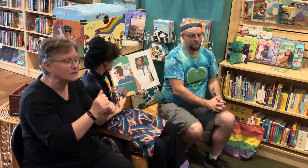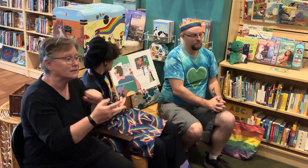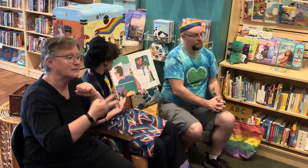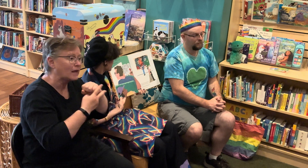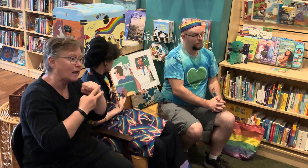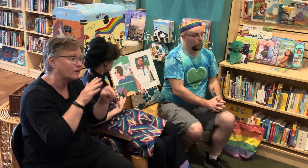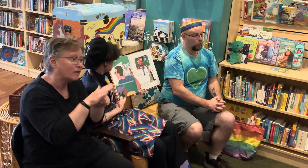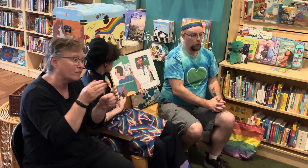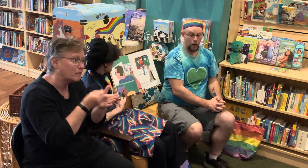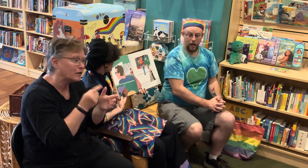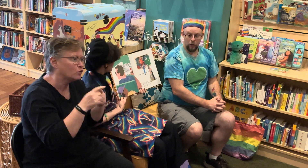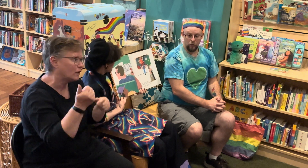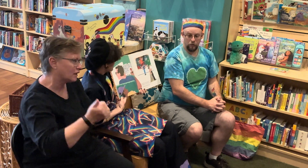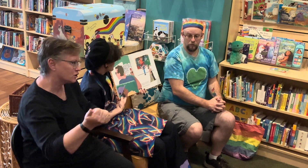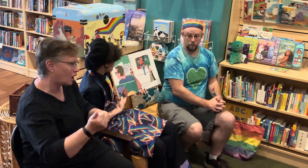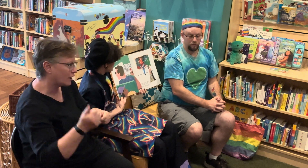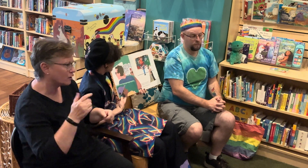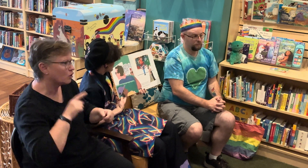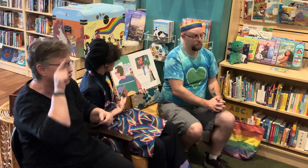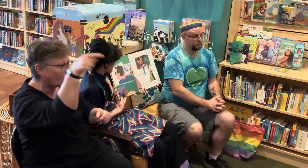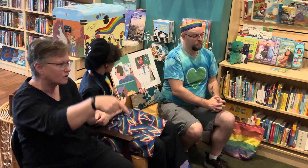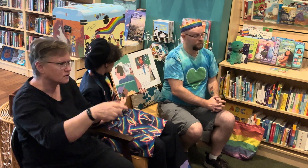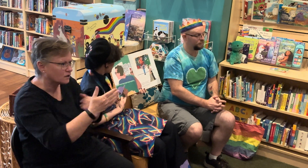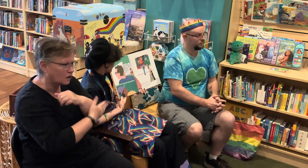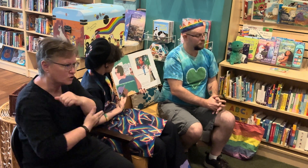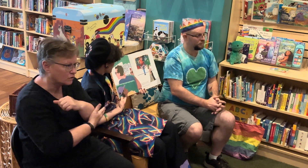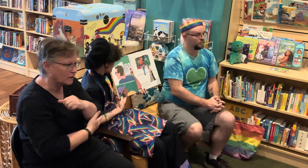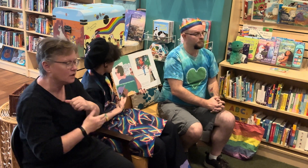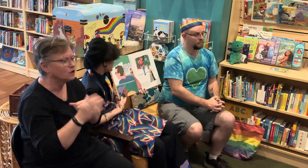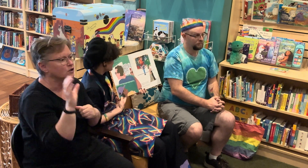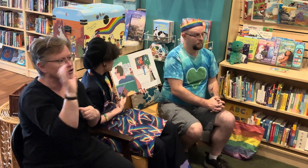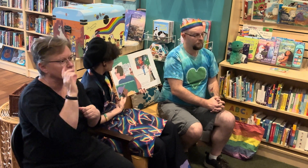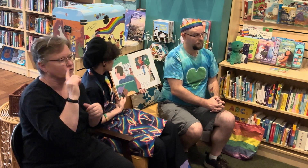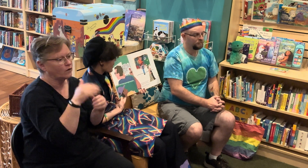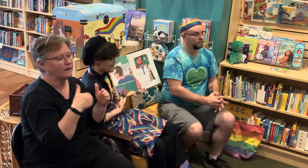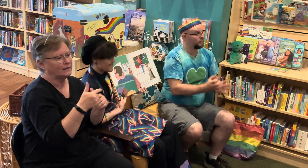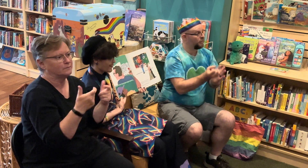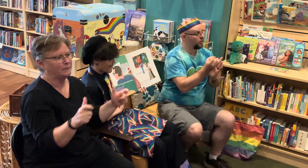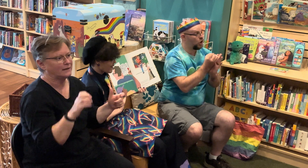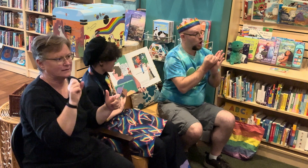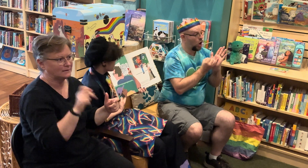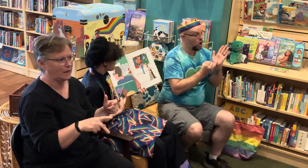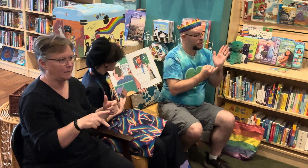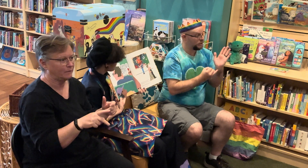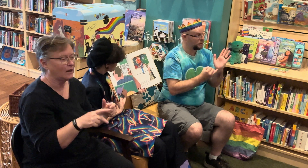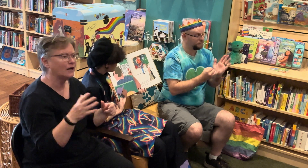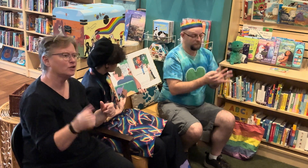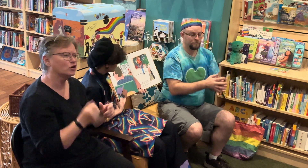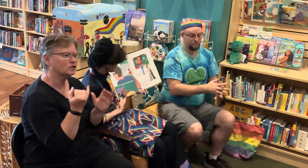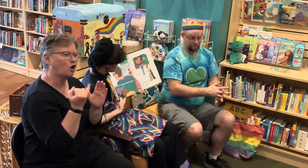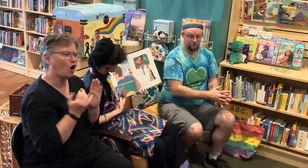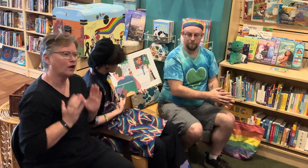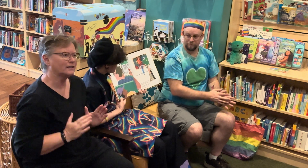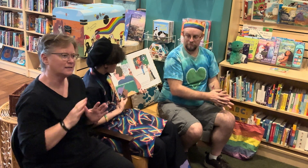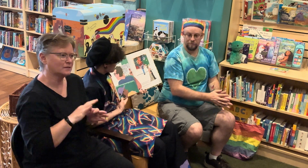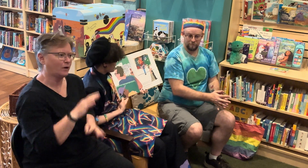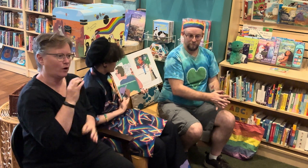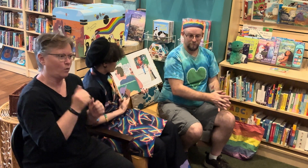the country. He was searching for his next, big step, and he took The Art Spirit with him.